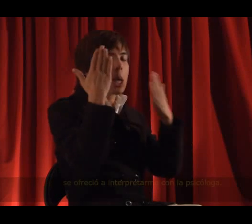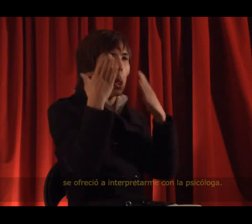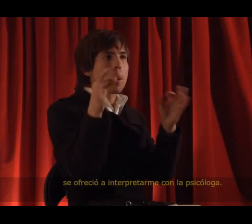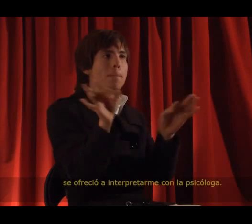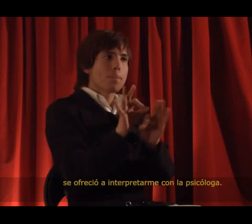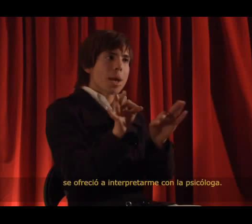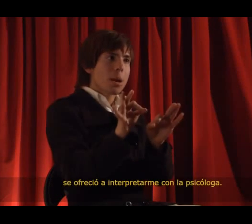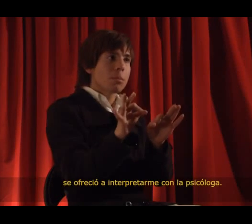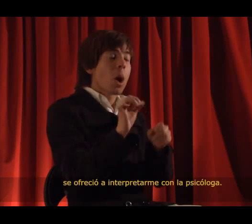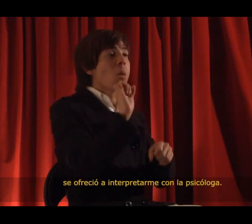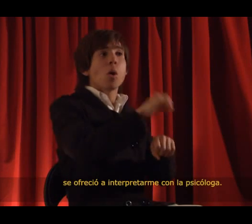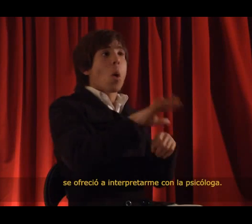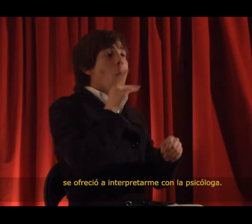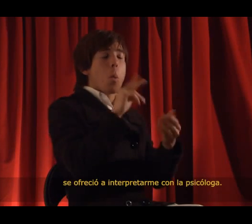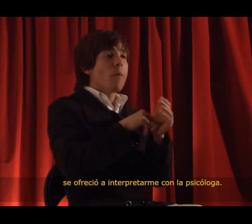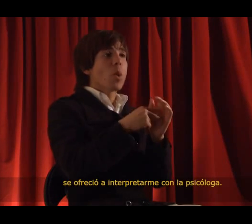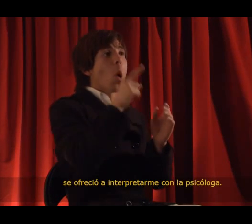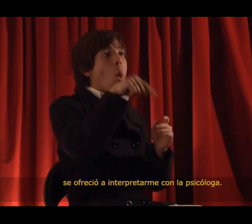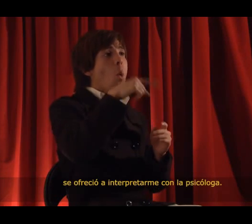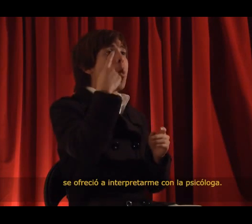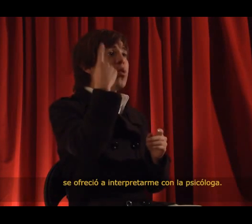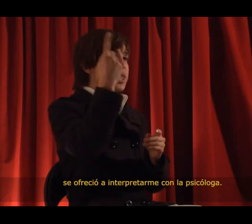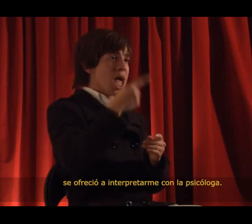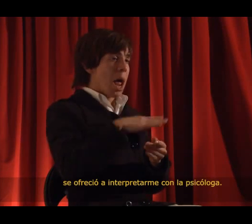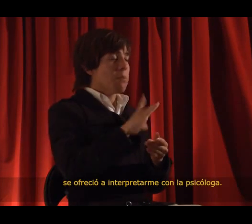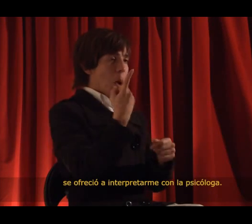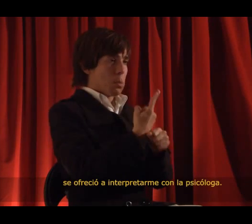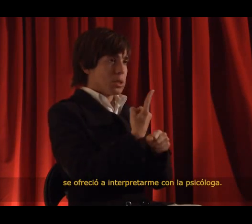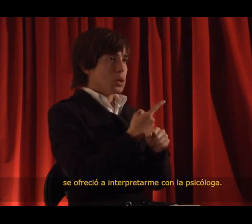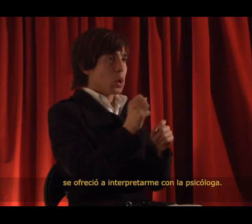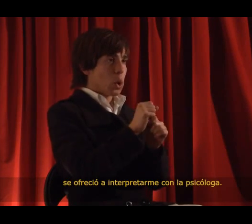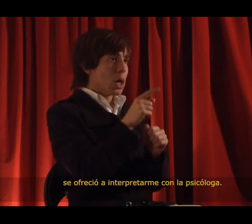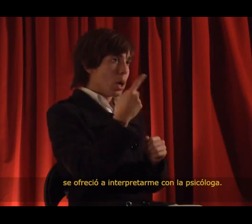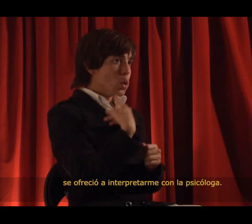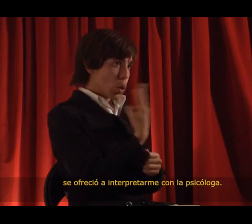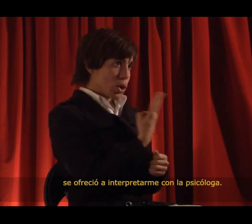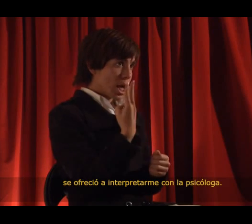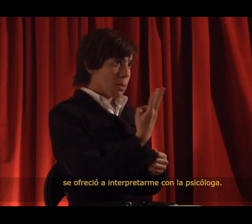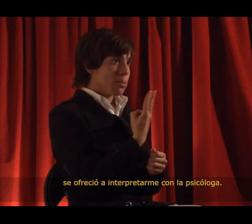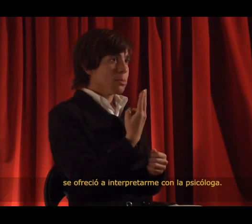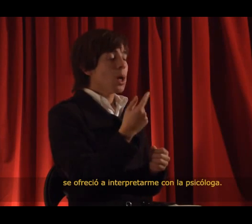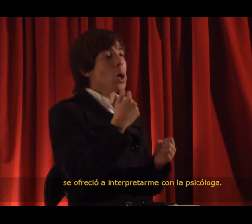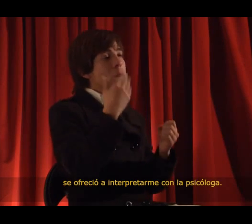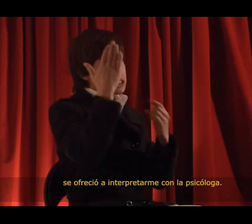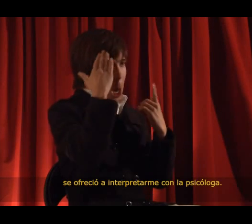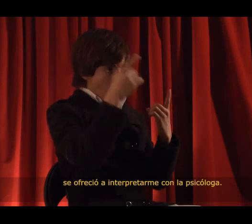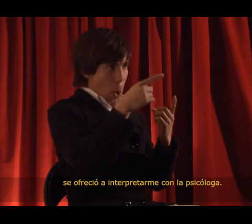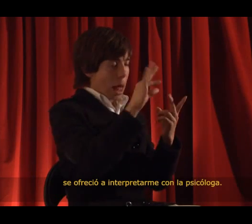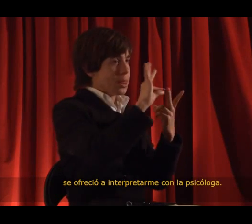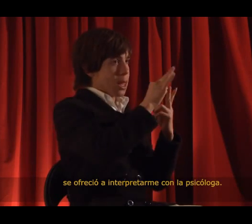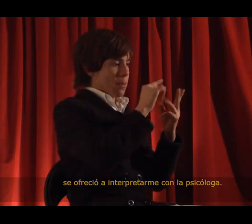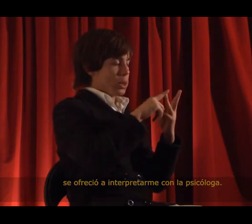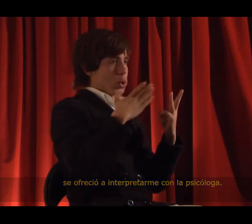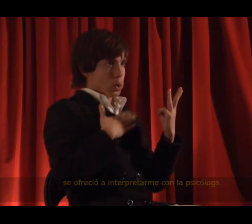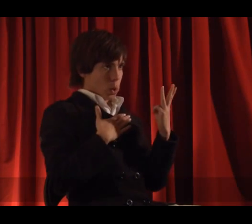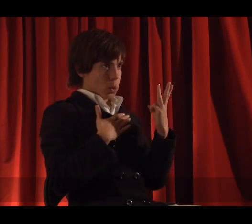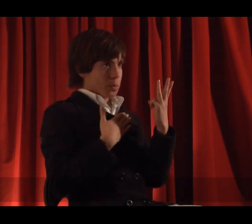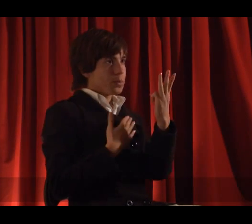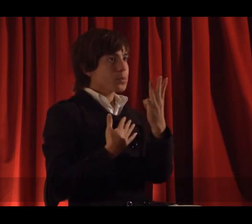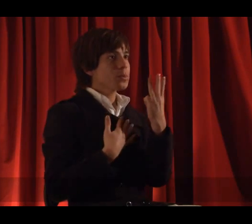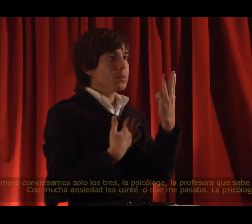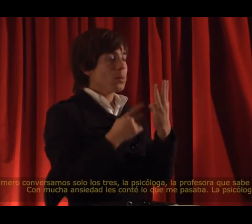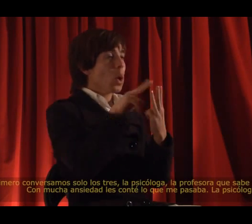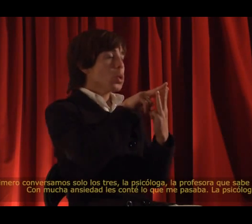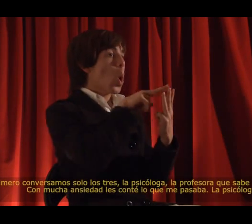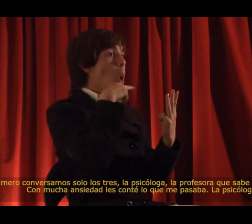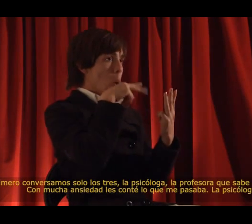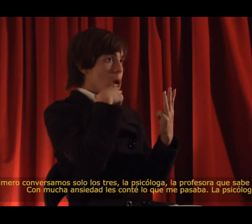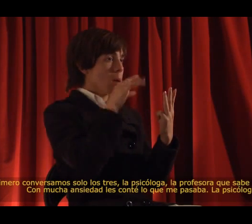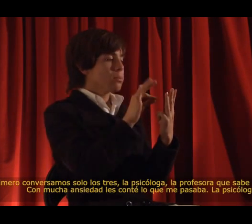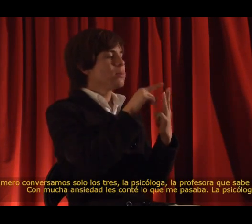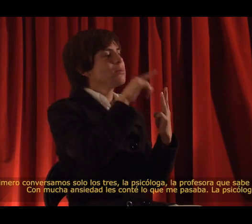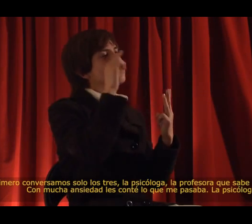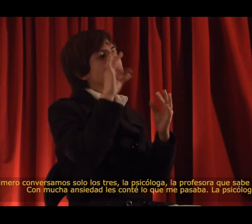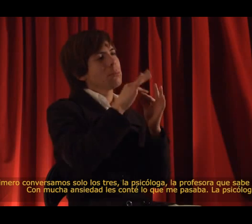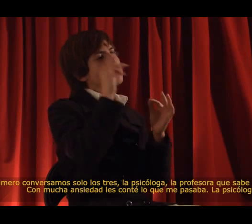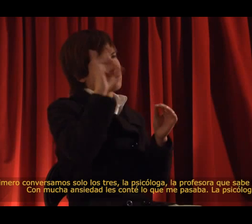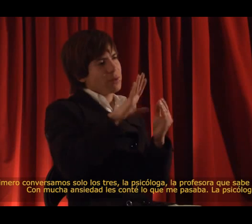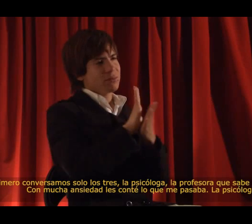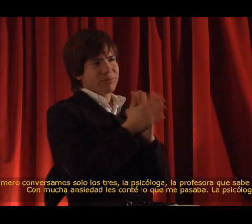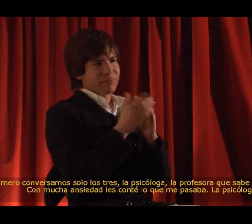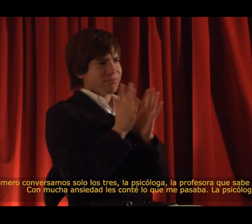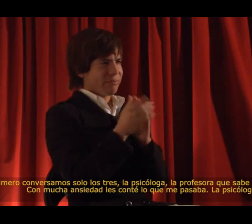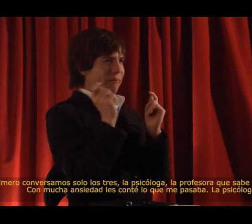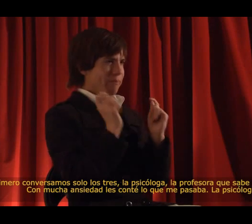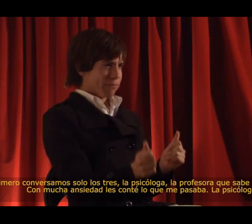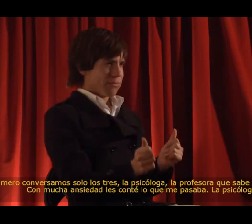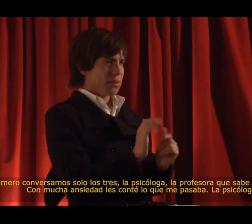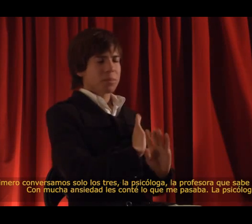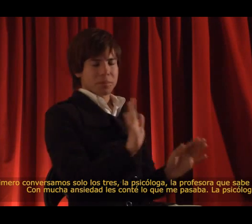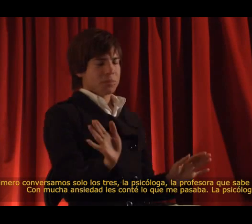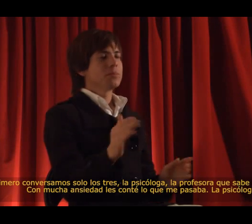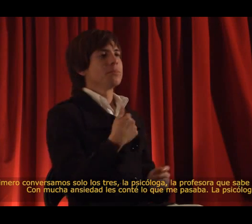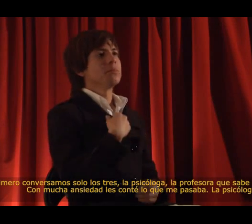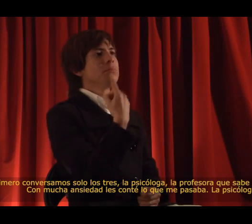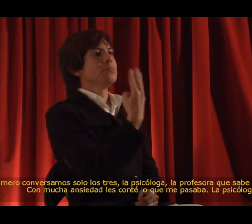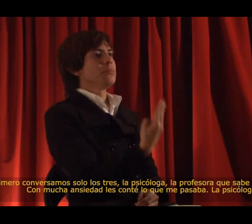The teacher went with me to the school psychologist and helped interpret the meeting.